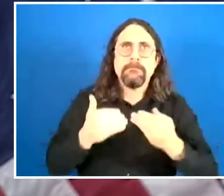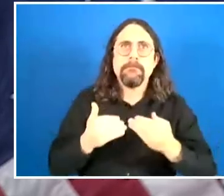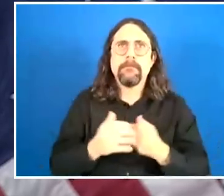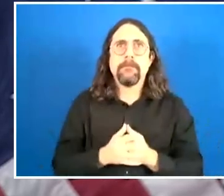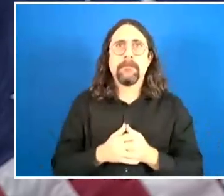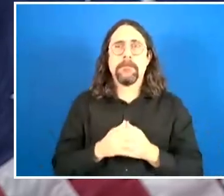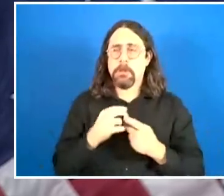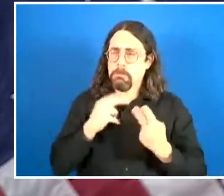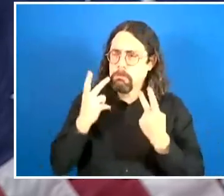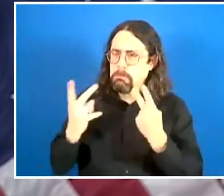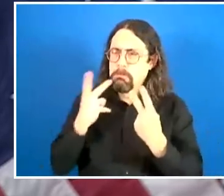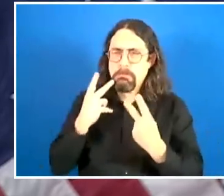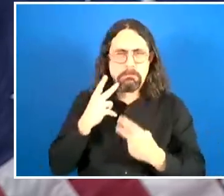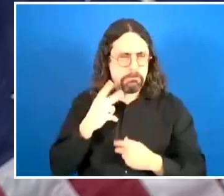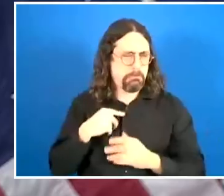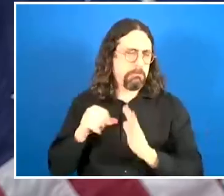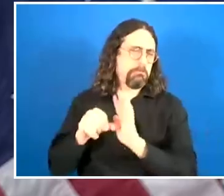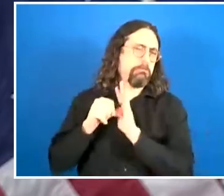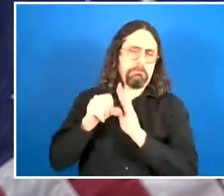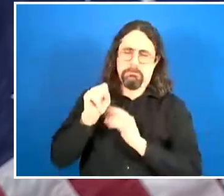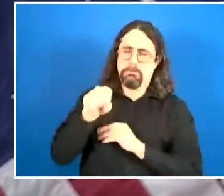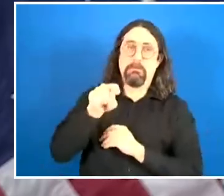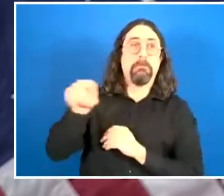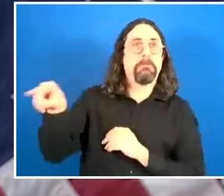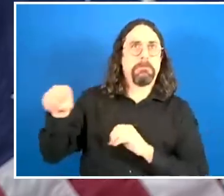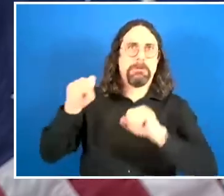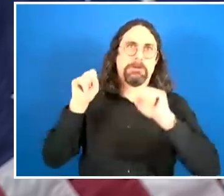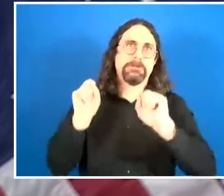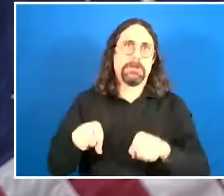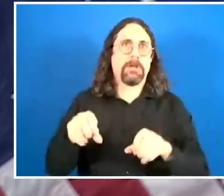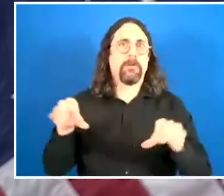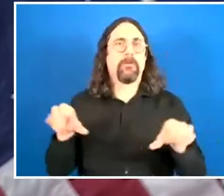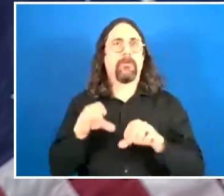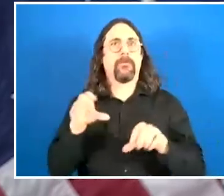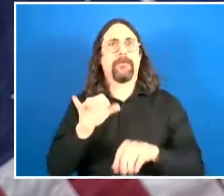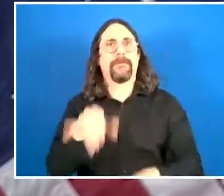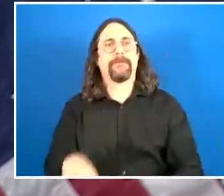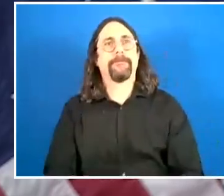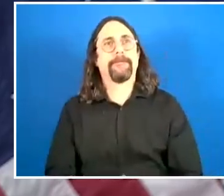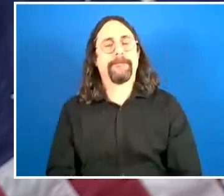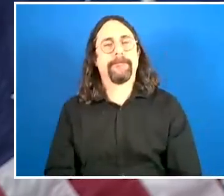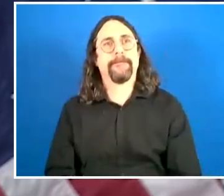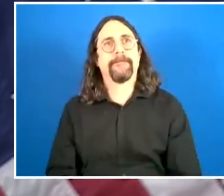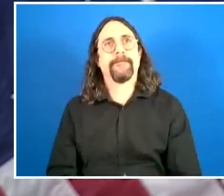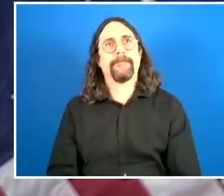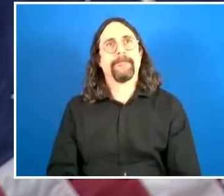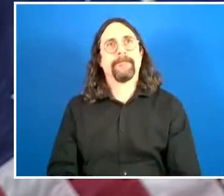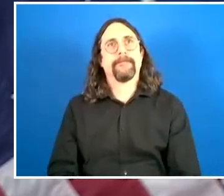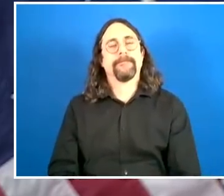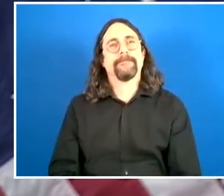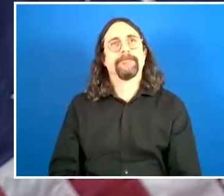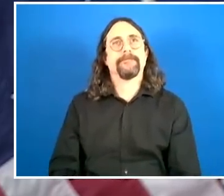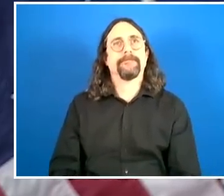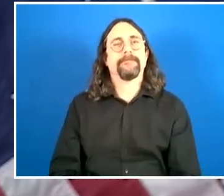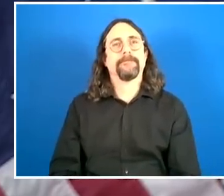DEFINITION TO THAT ANALOGY THAT'S OFTEN USED WHEN HAD THEY SAY BUILDING A ANPLE WHILE IT'S GOING